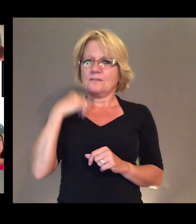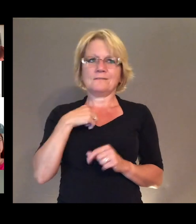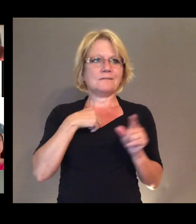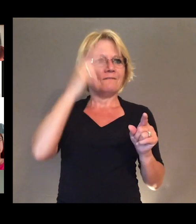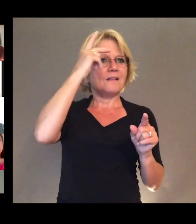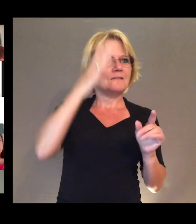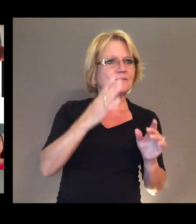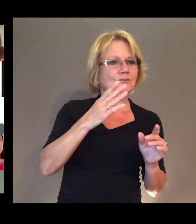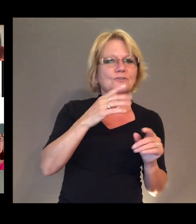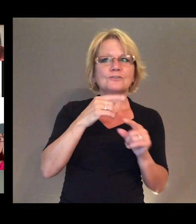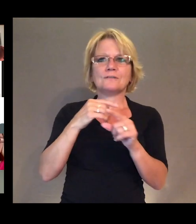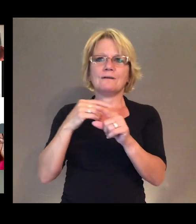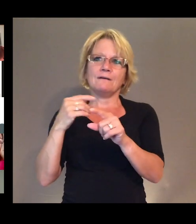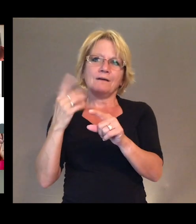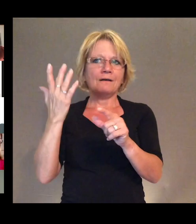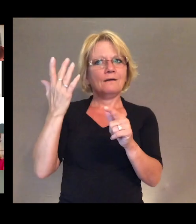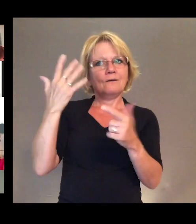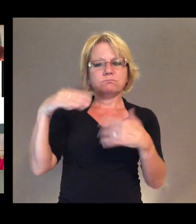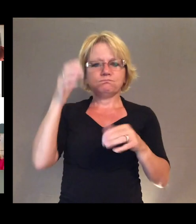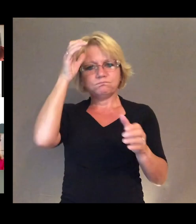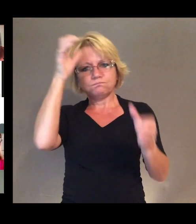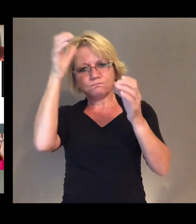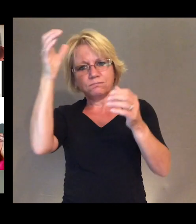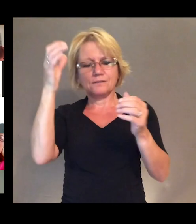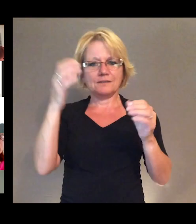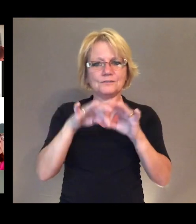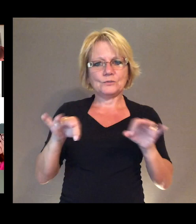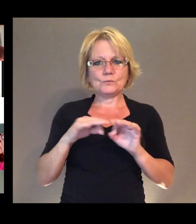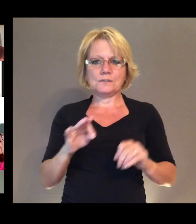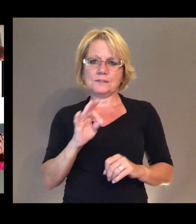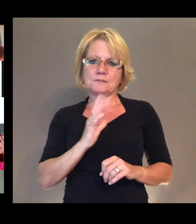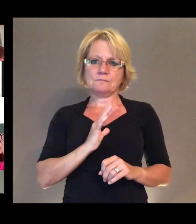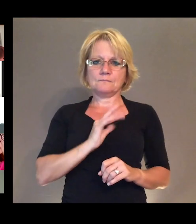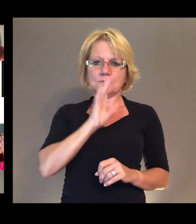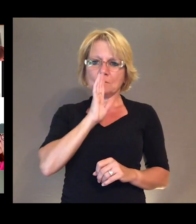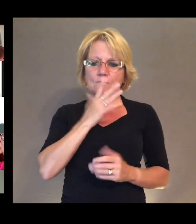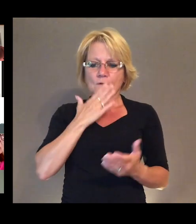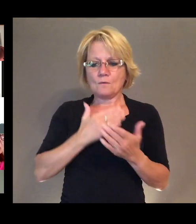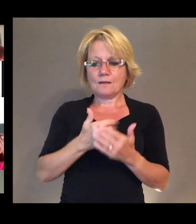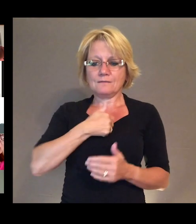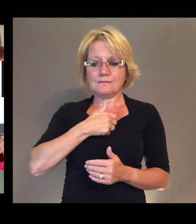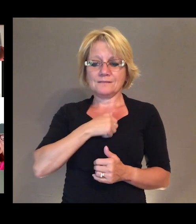with all these great degrees who spoke very well. I was not very confident in the way that I spoke,